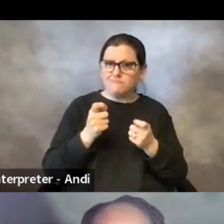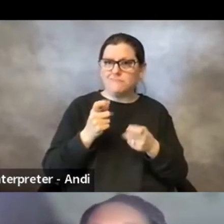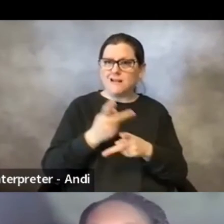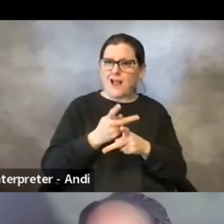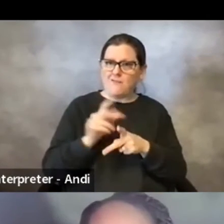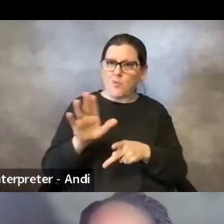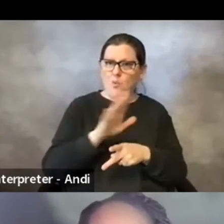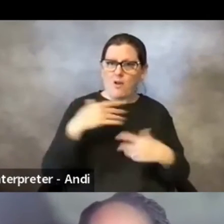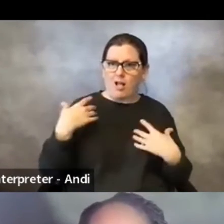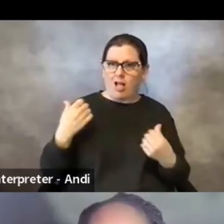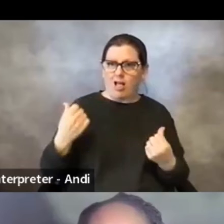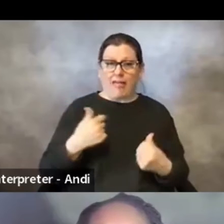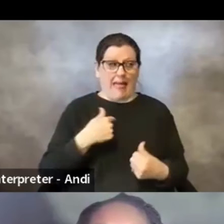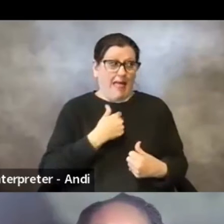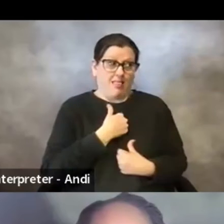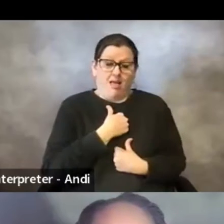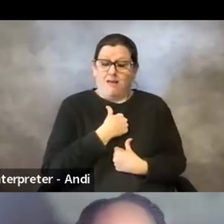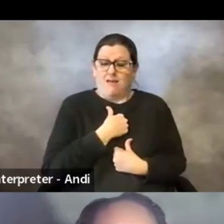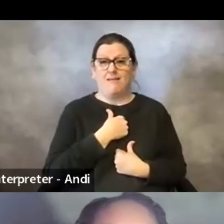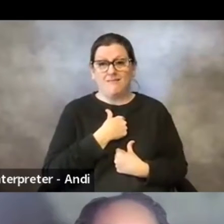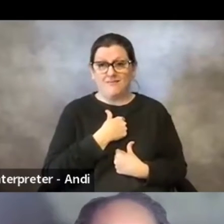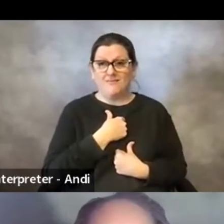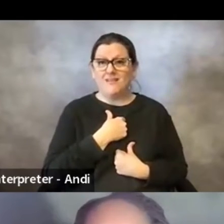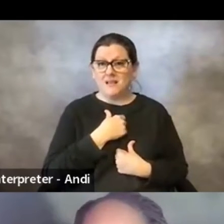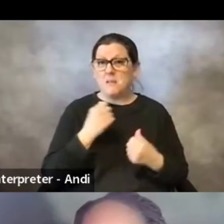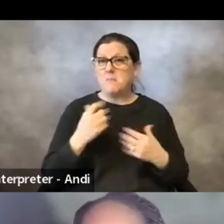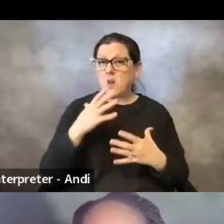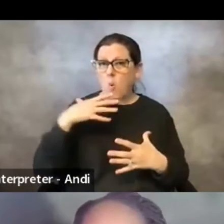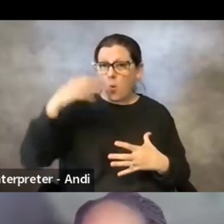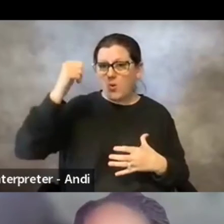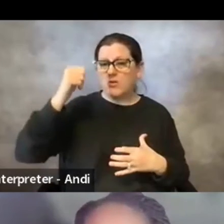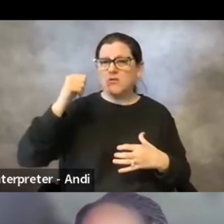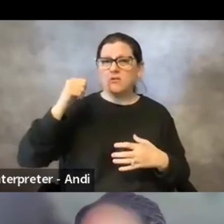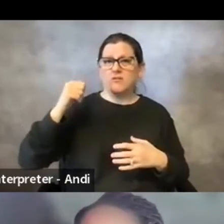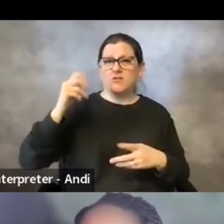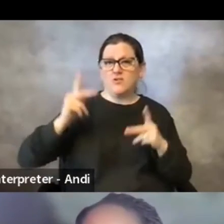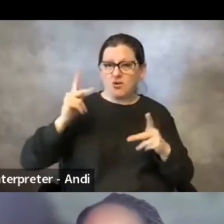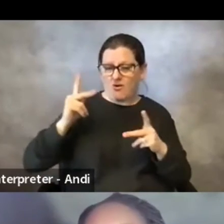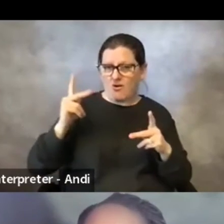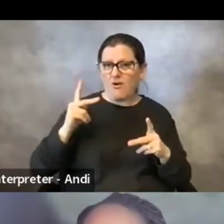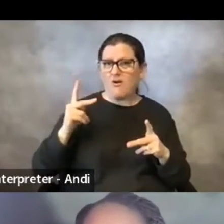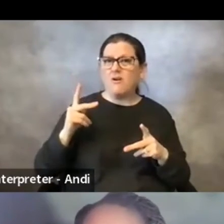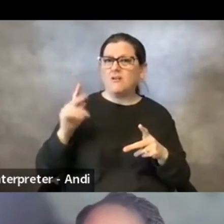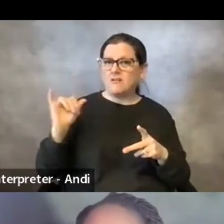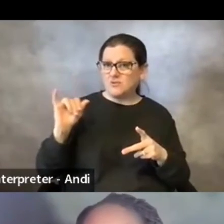I love them a lot of older adults, with whom I've communicated love those tools,